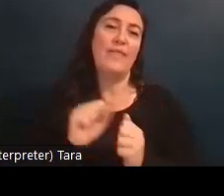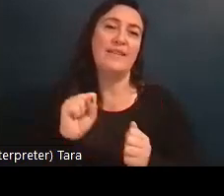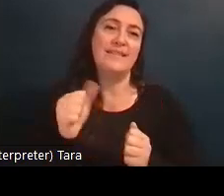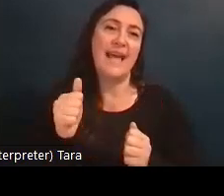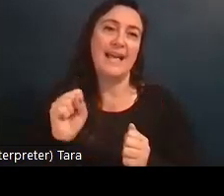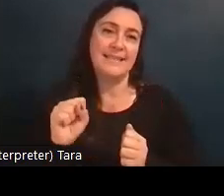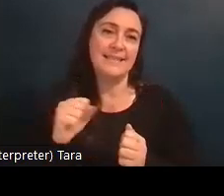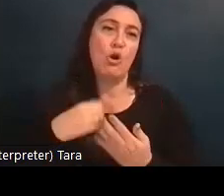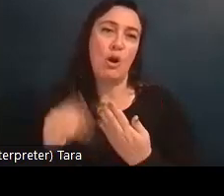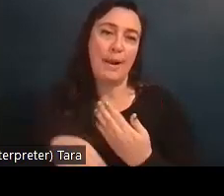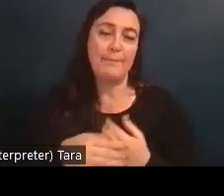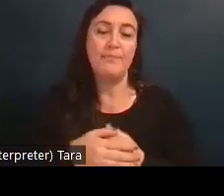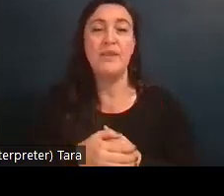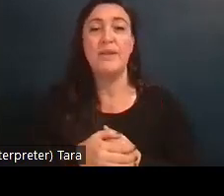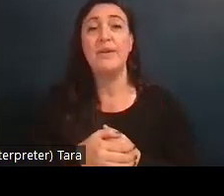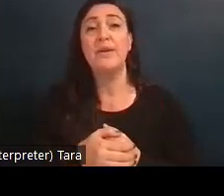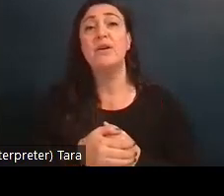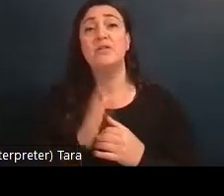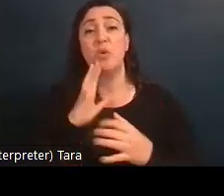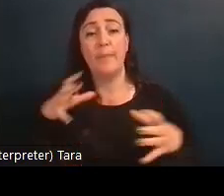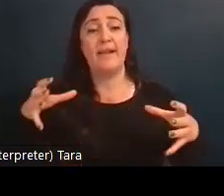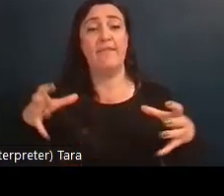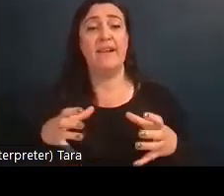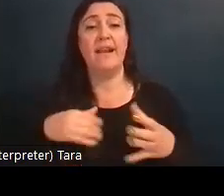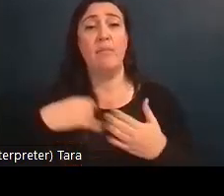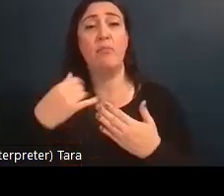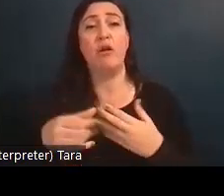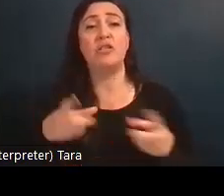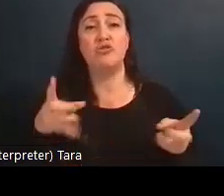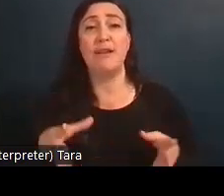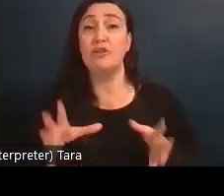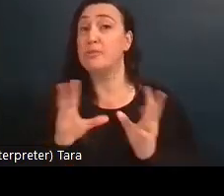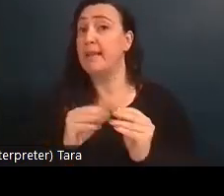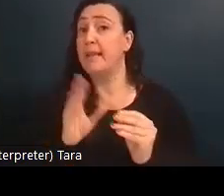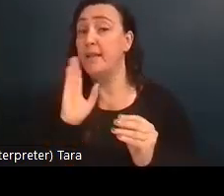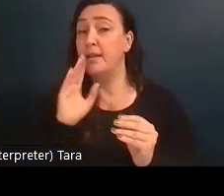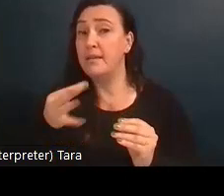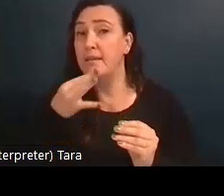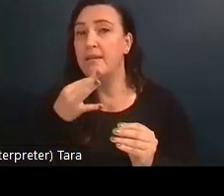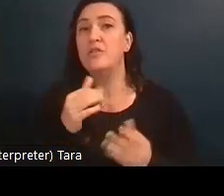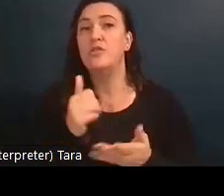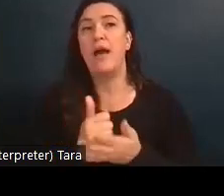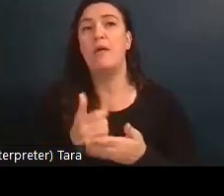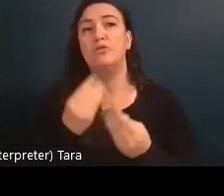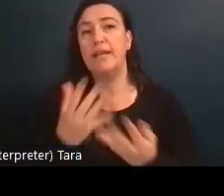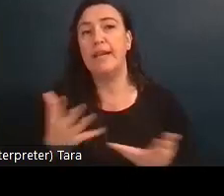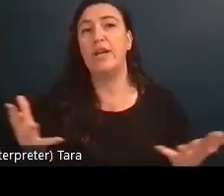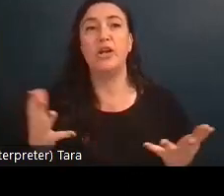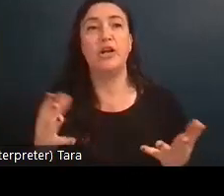So we'll be convening a project director's meeting to try and help share additional lessons learned across these teams and